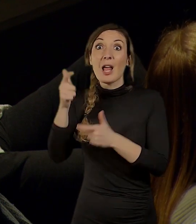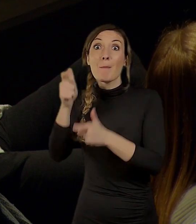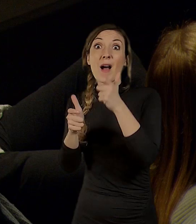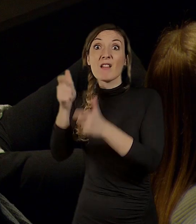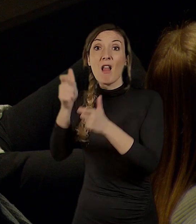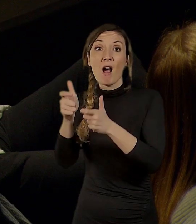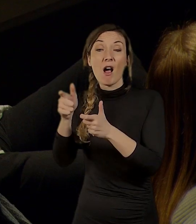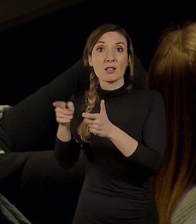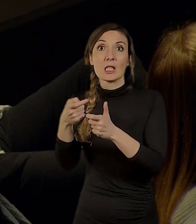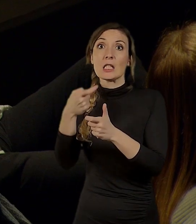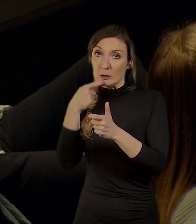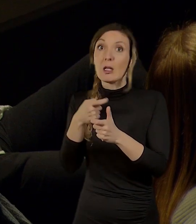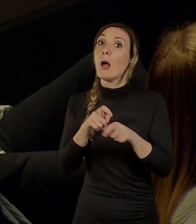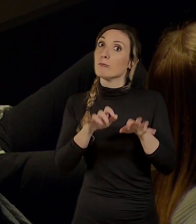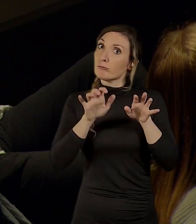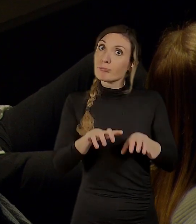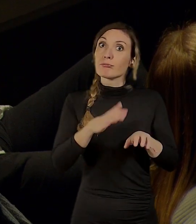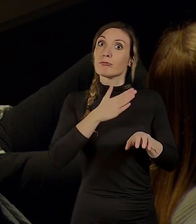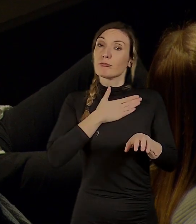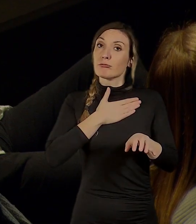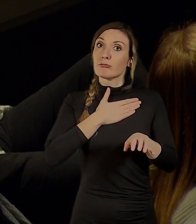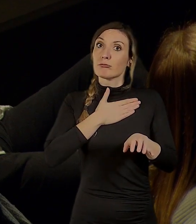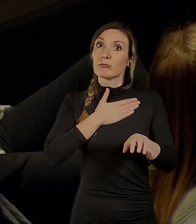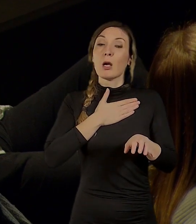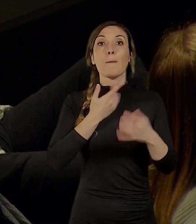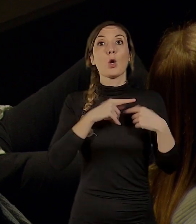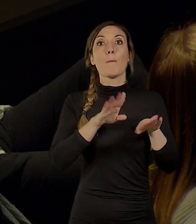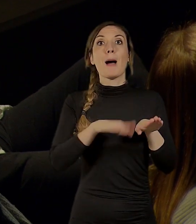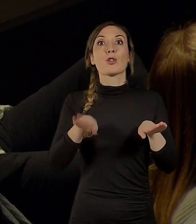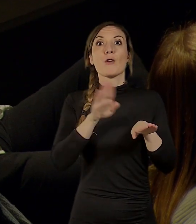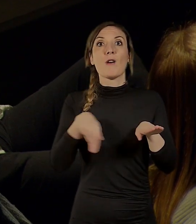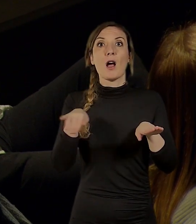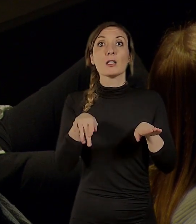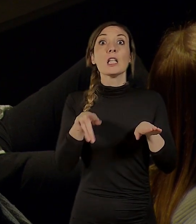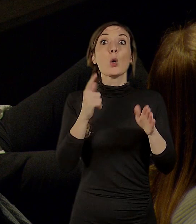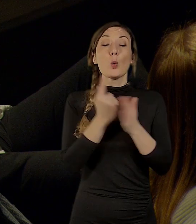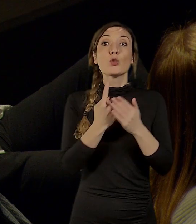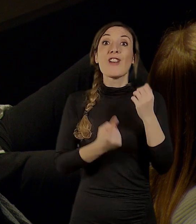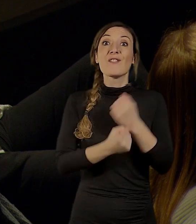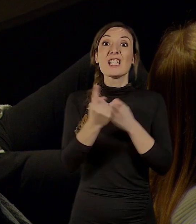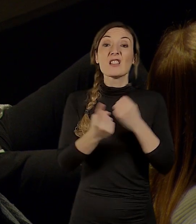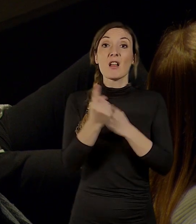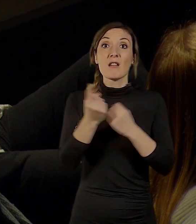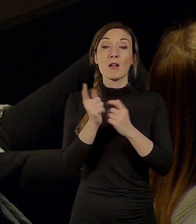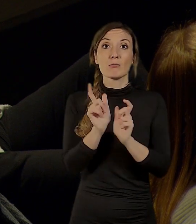However, what I wanted to ask about was directed elsewhere. You talked about participation.